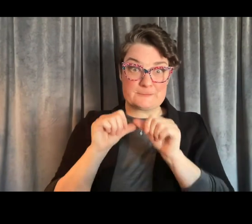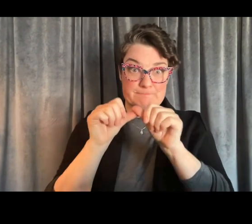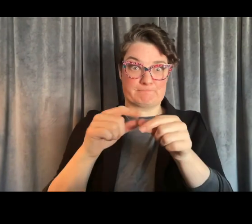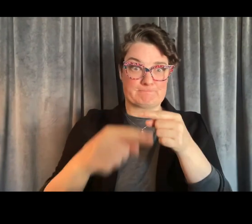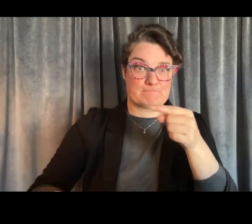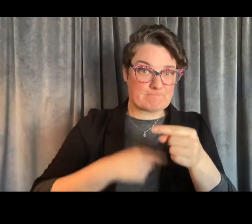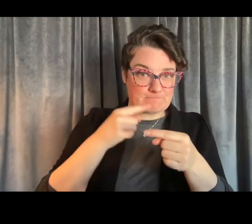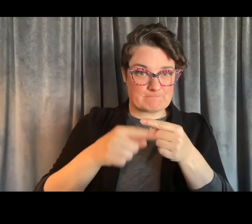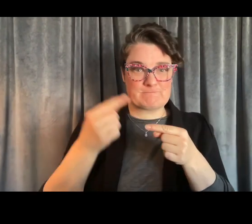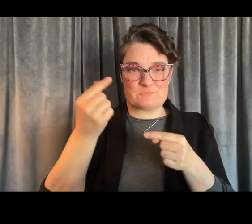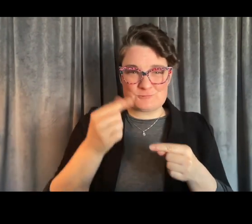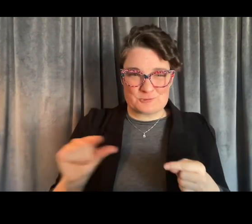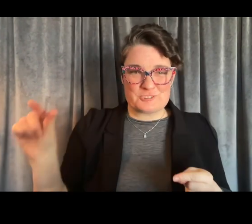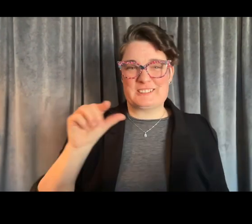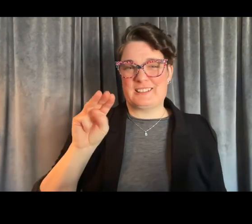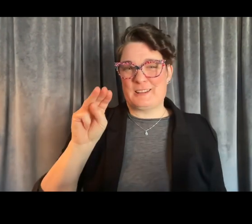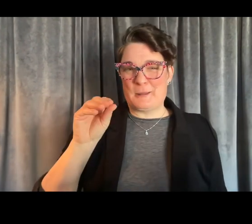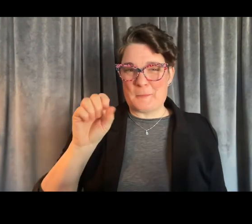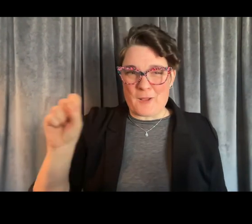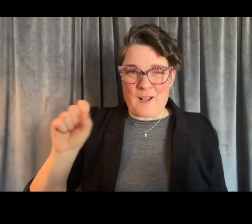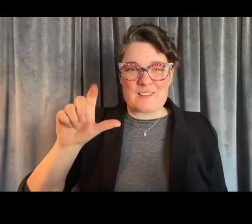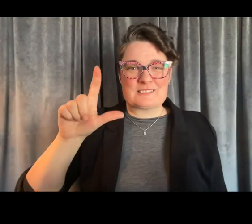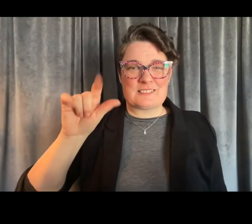Moss and lichens. Nomy: Mm-hmm. Yeah.